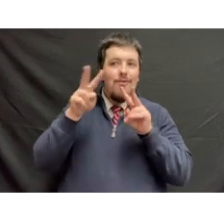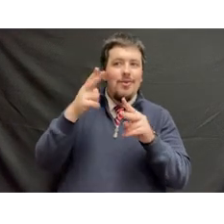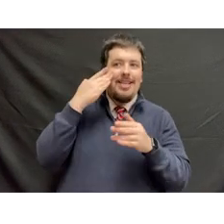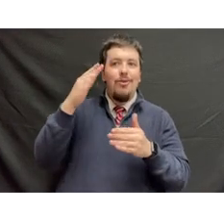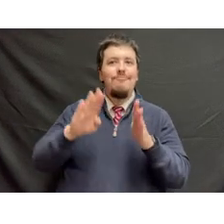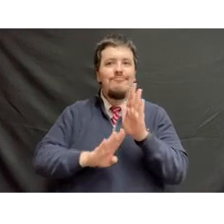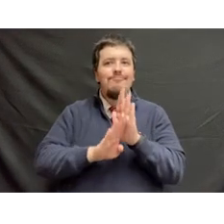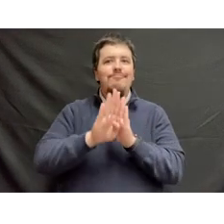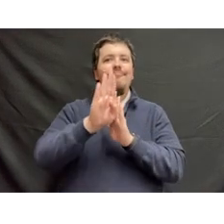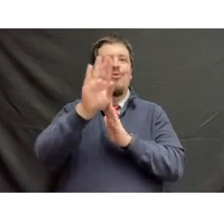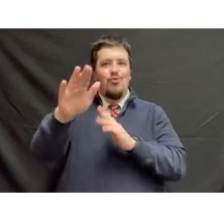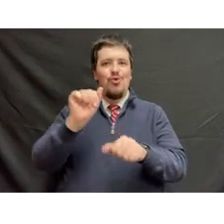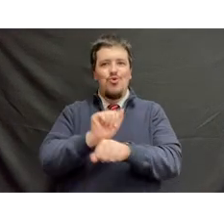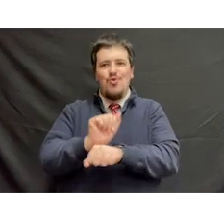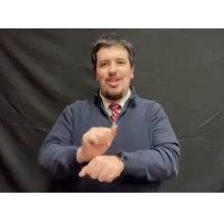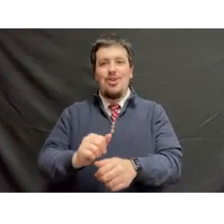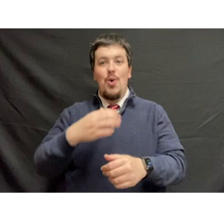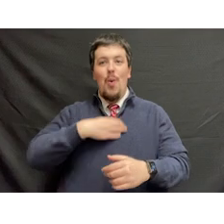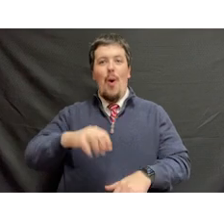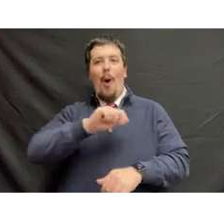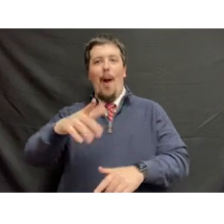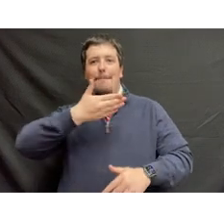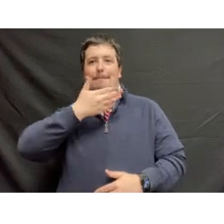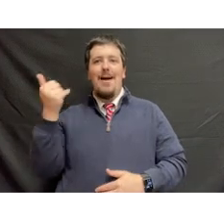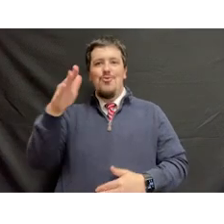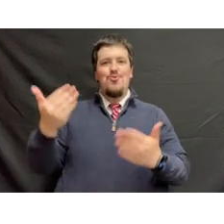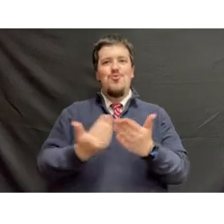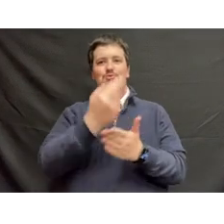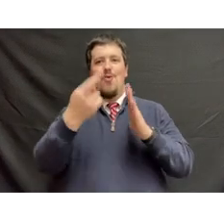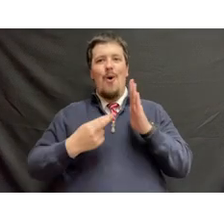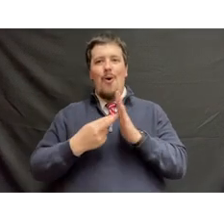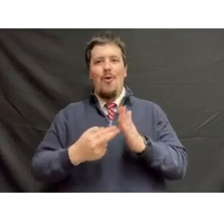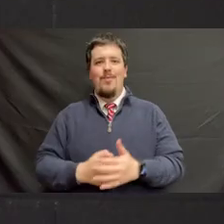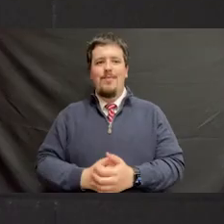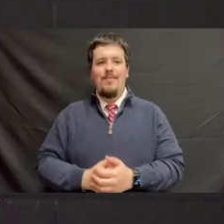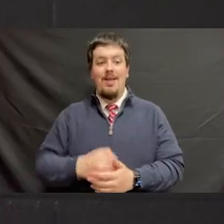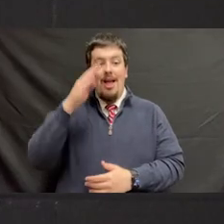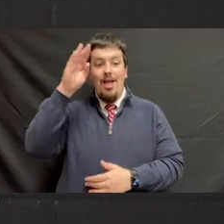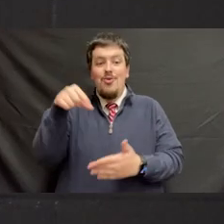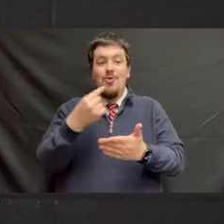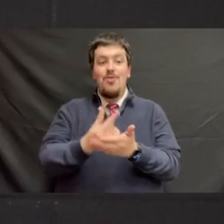as people and therapists during your career. Wishing you all the best on your new roles. Hey graduates.